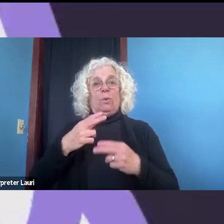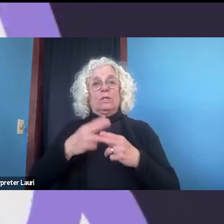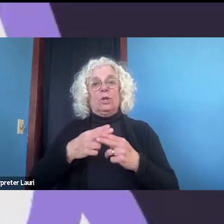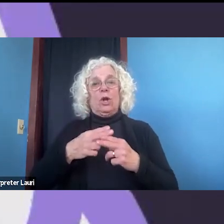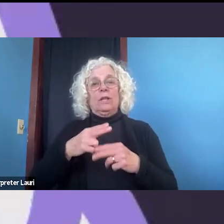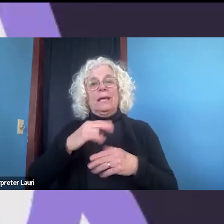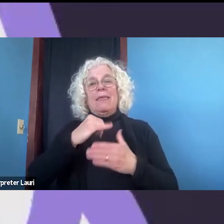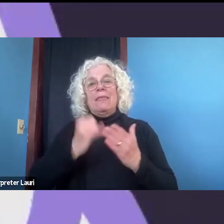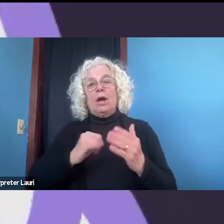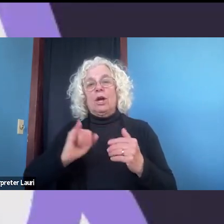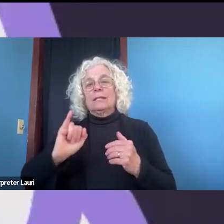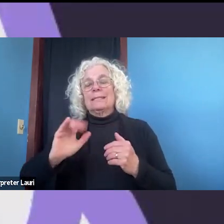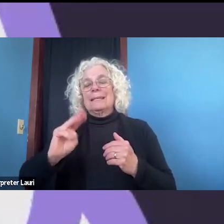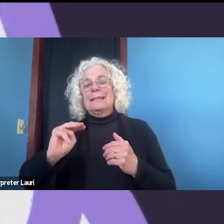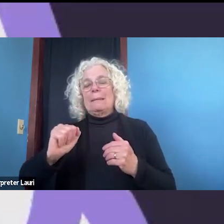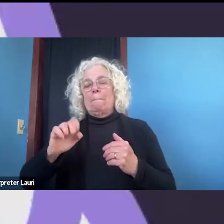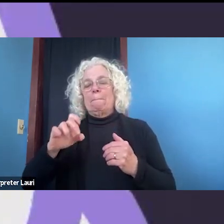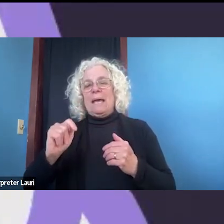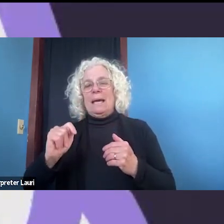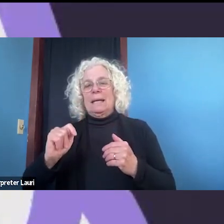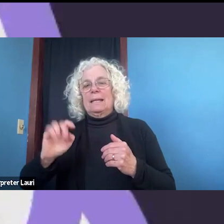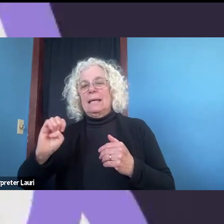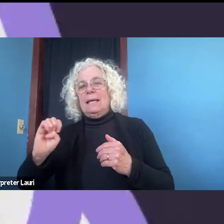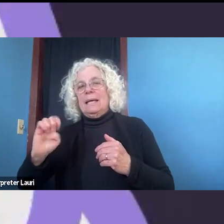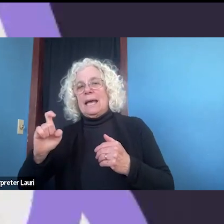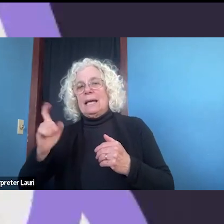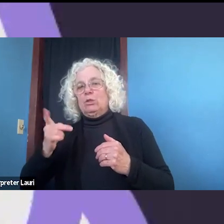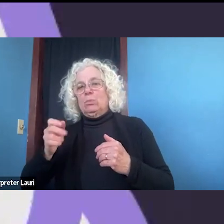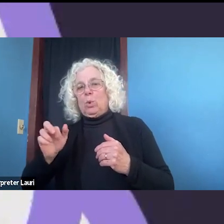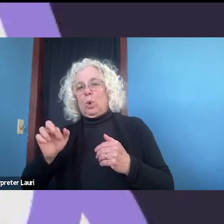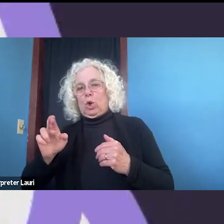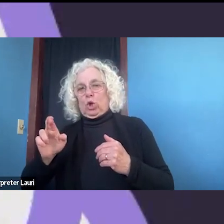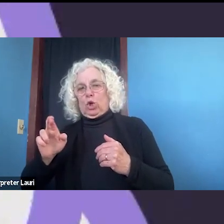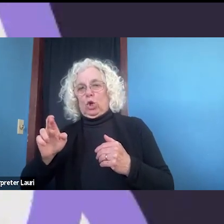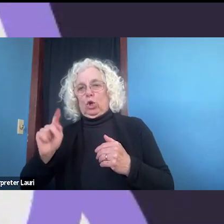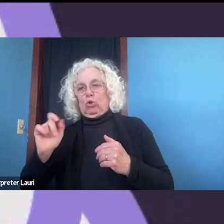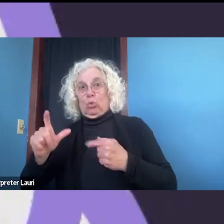And, that tool is a case making powerhouse, tool for the field.